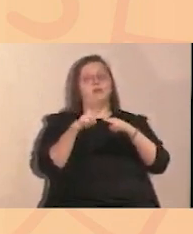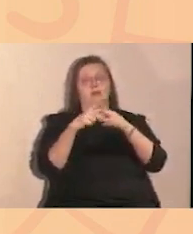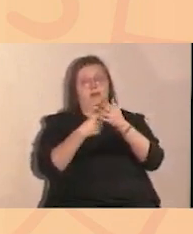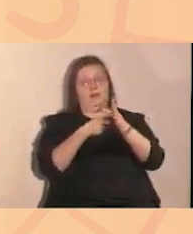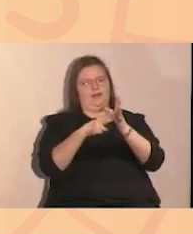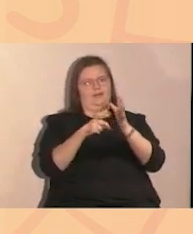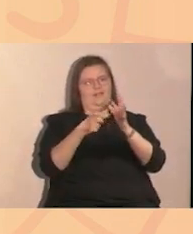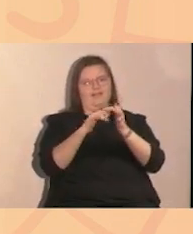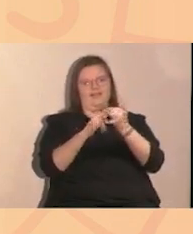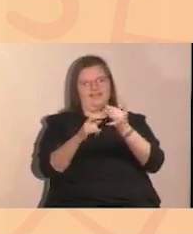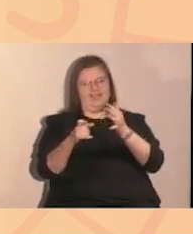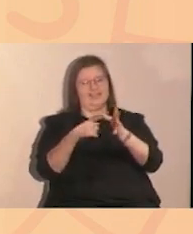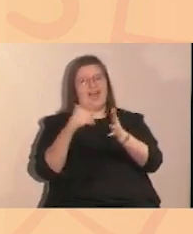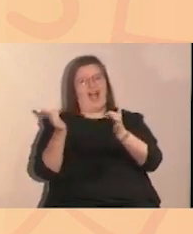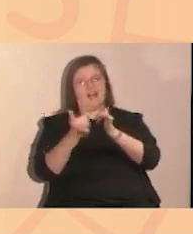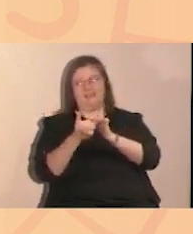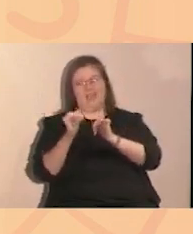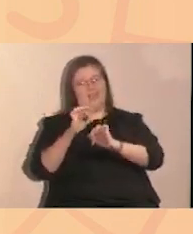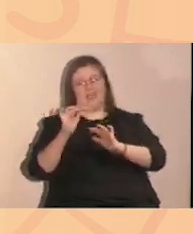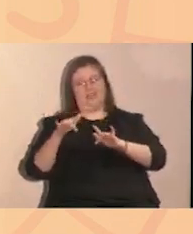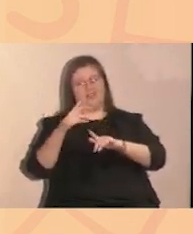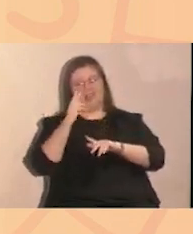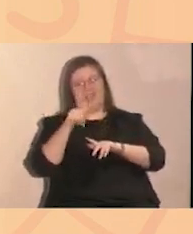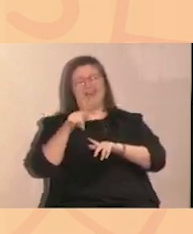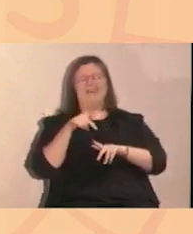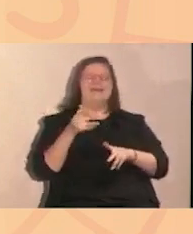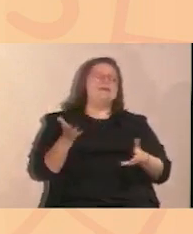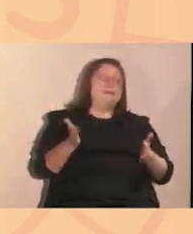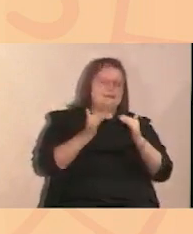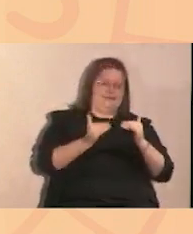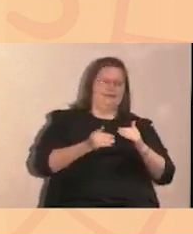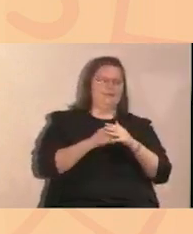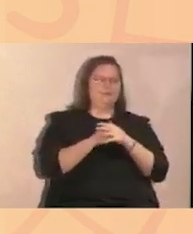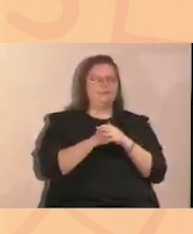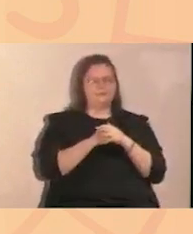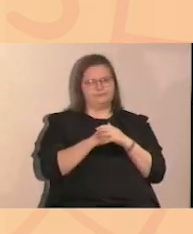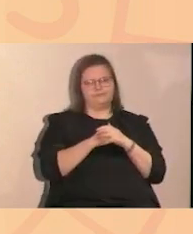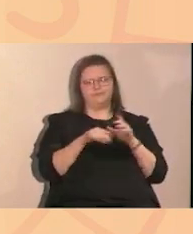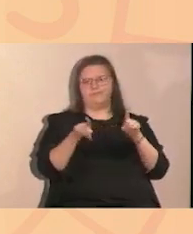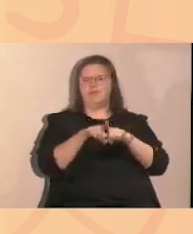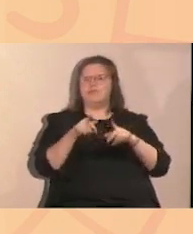me not being young anymore, which is fair. It's also really hard to say no to Franchesca.